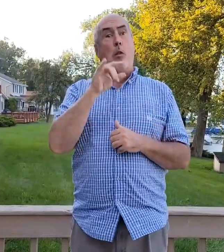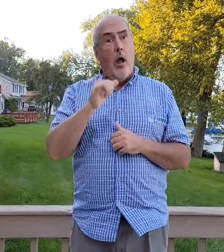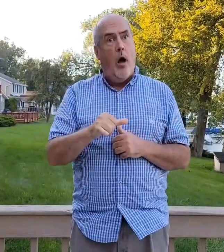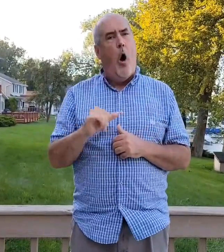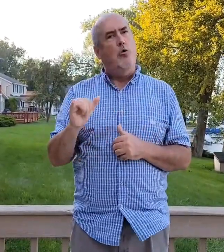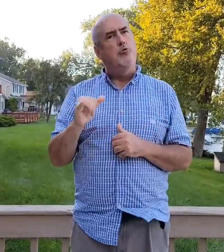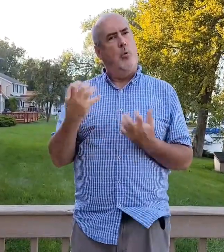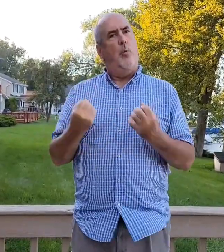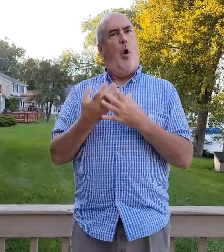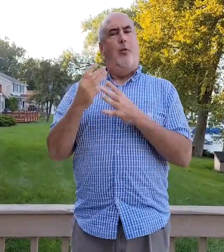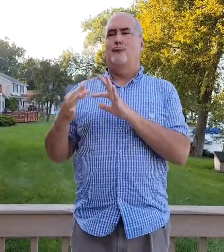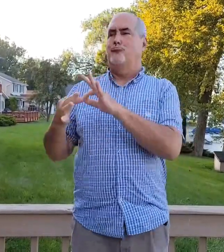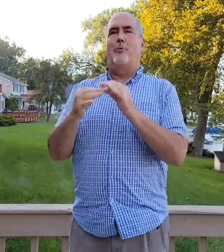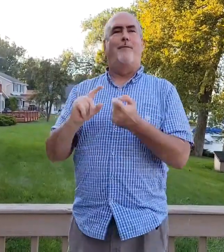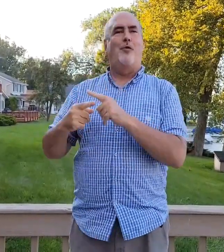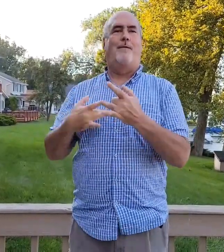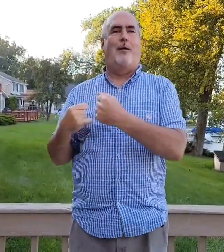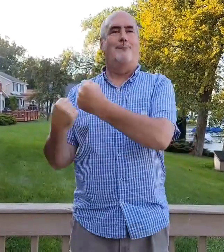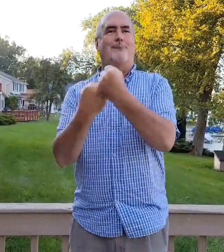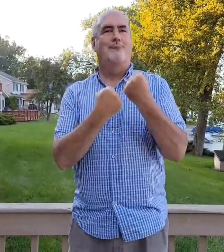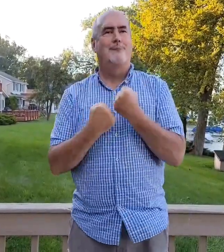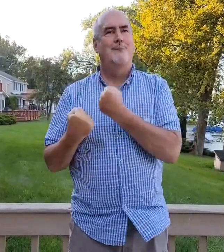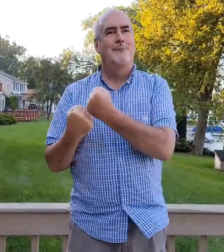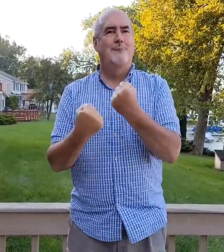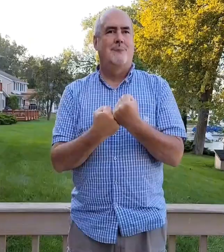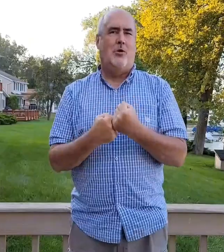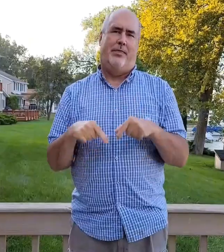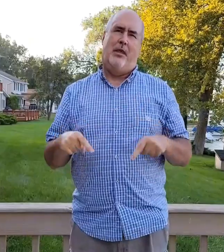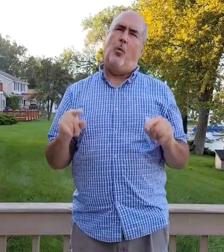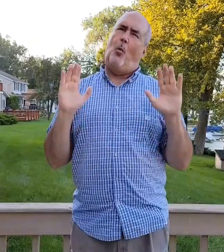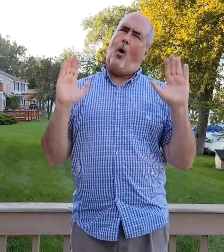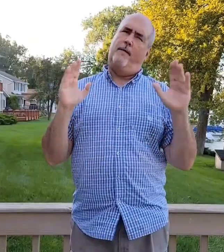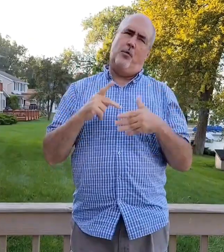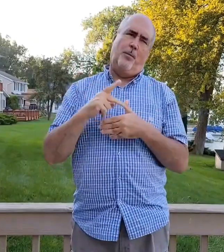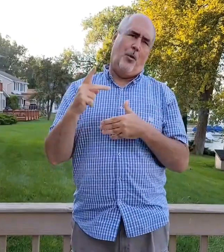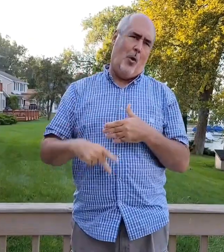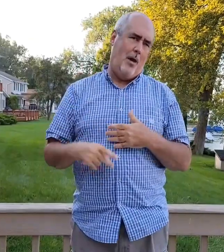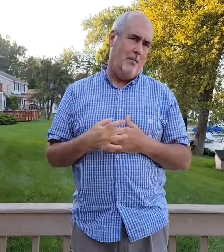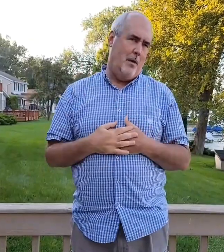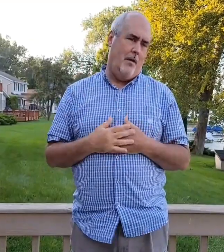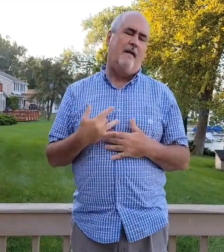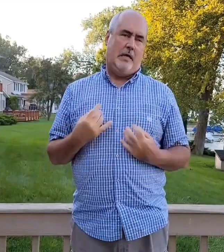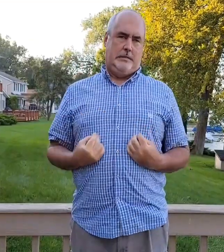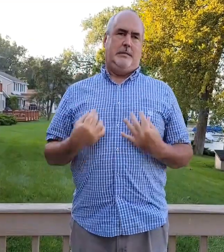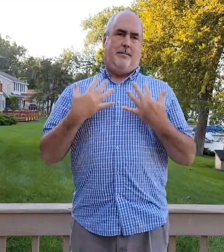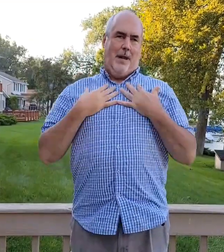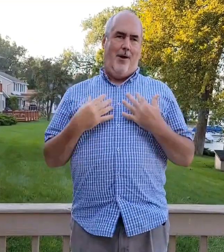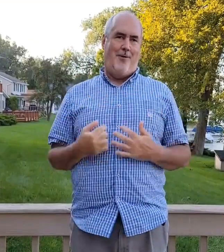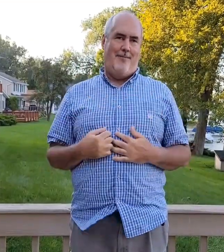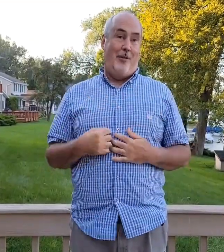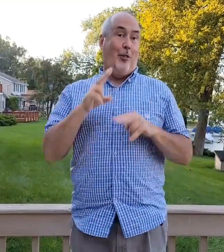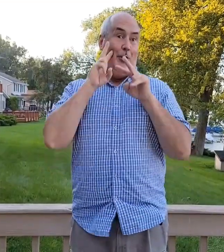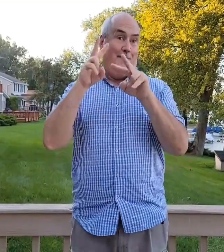to know who he is. They want to grow stronger friendships and to support each other. It's a wonderful program, it's very inspiring!